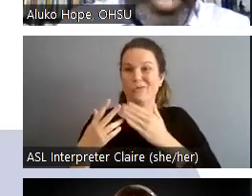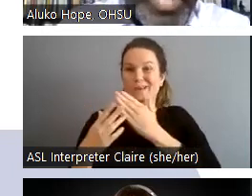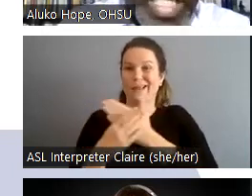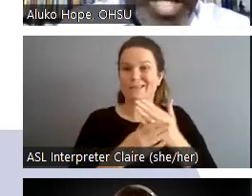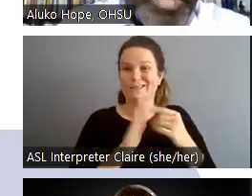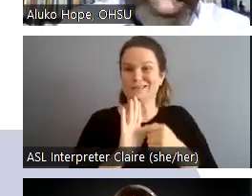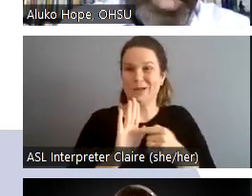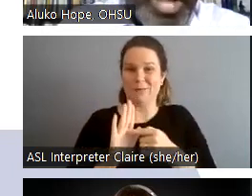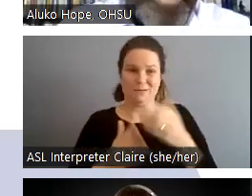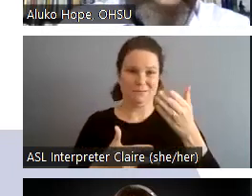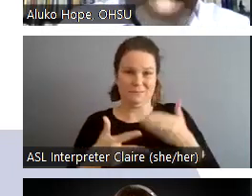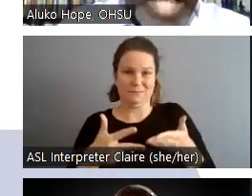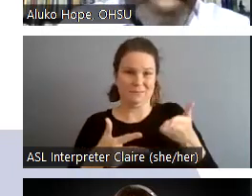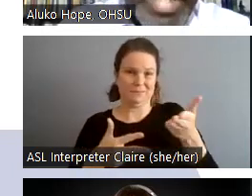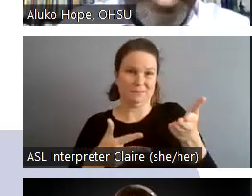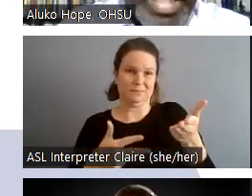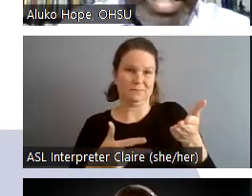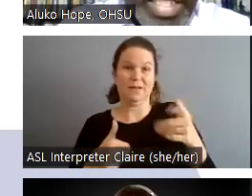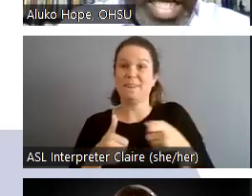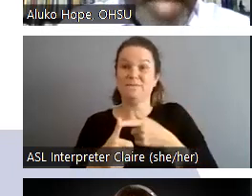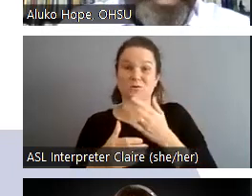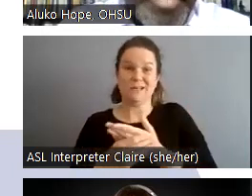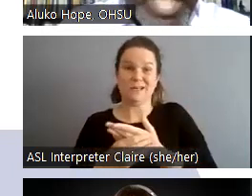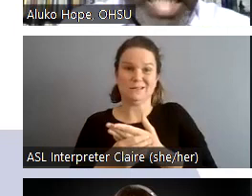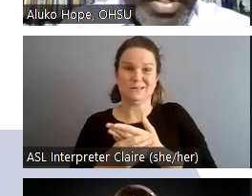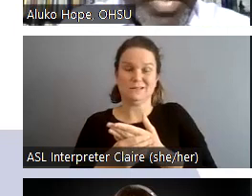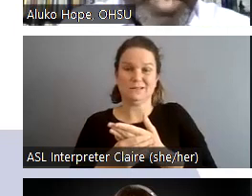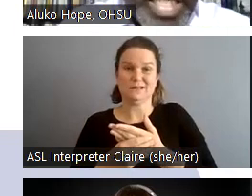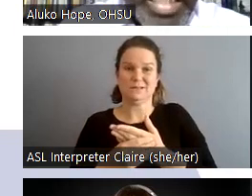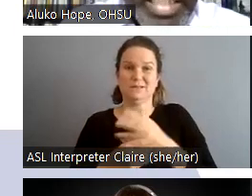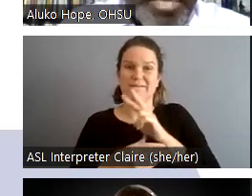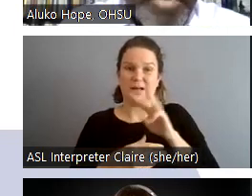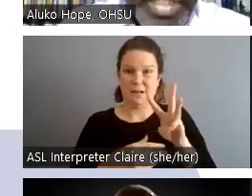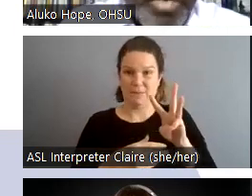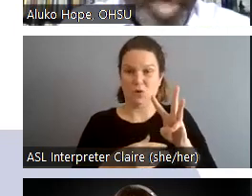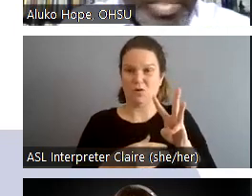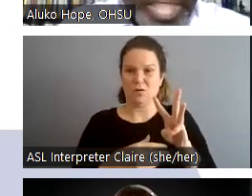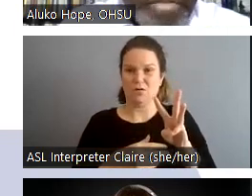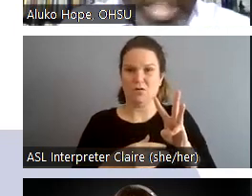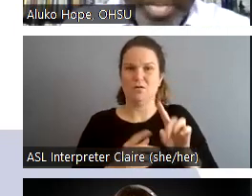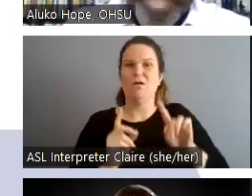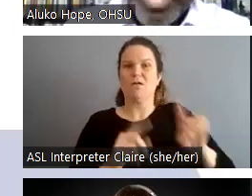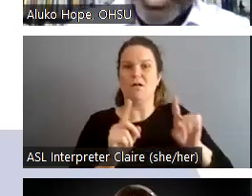what you're seeing here is that- the first case for example- is VW, who's spending a lot of time in